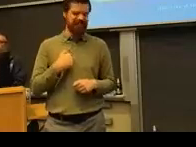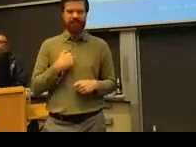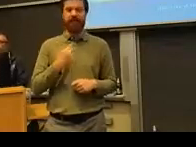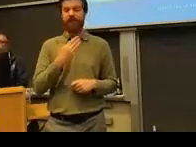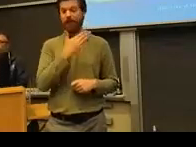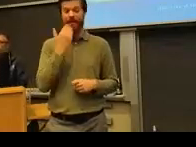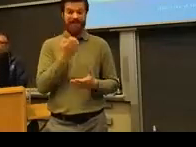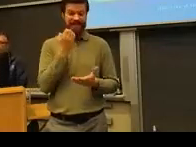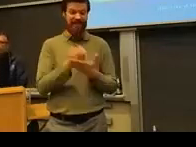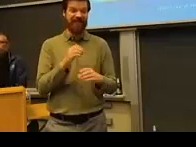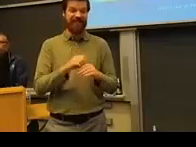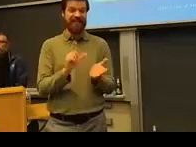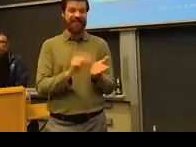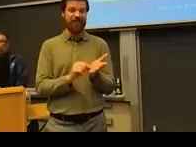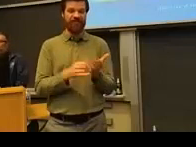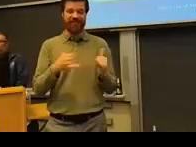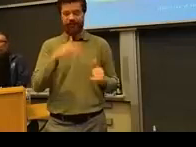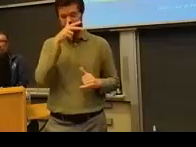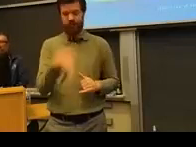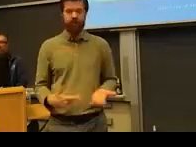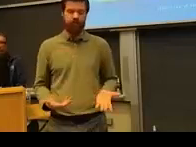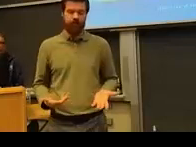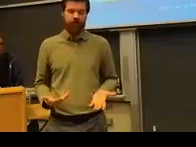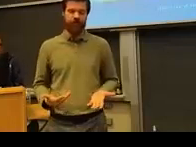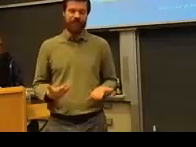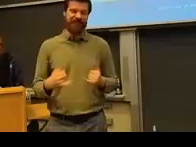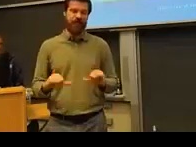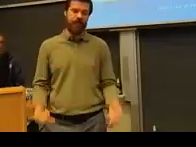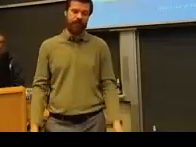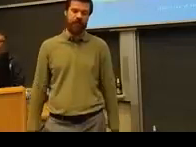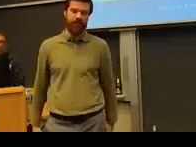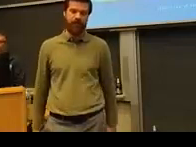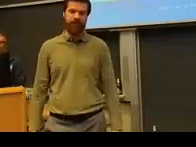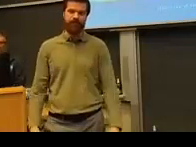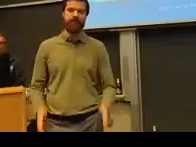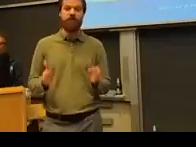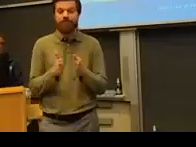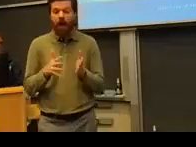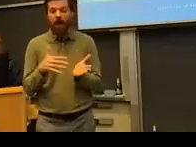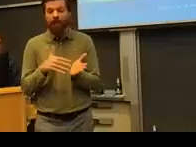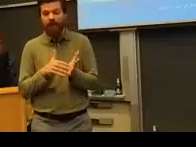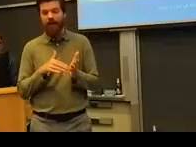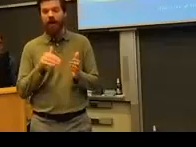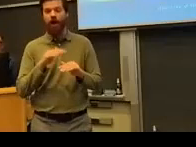in the literature is pretty garbage still um you know small studies of an open label it's hard to